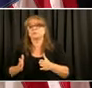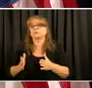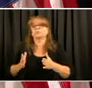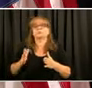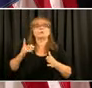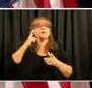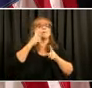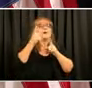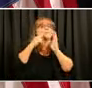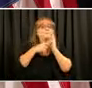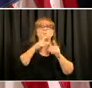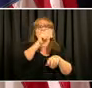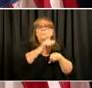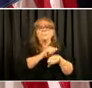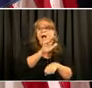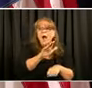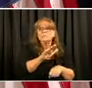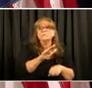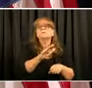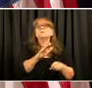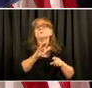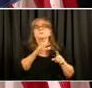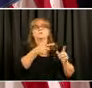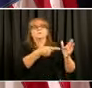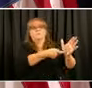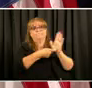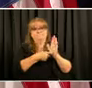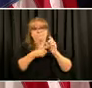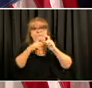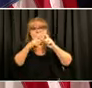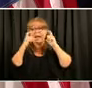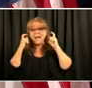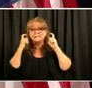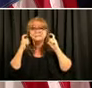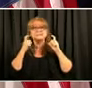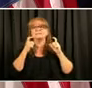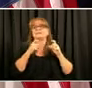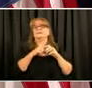many of them have additional protective elements around testing to keep their residents safe